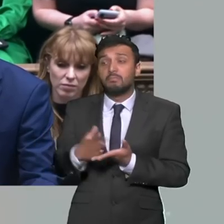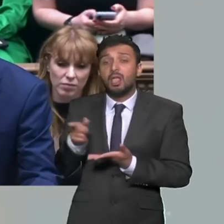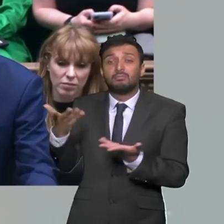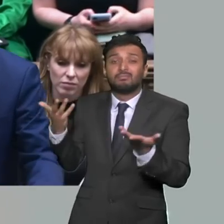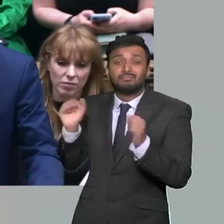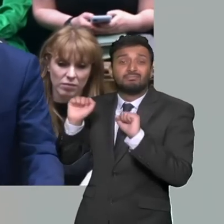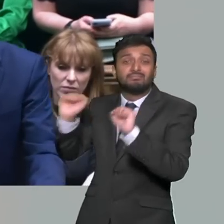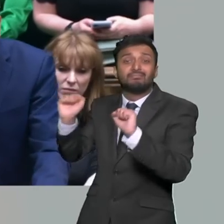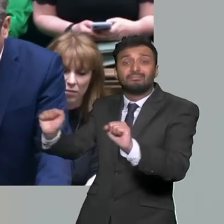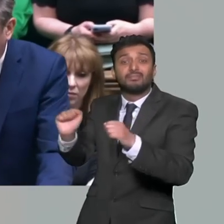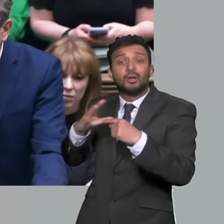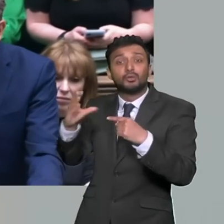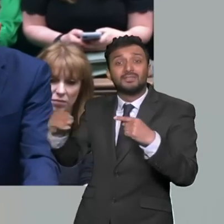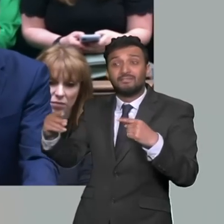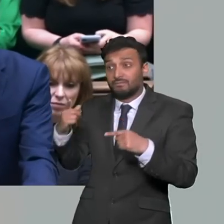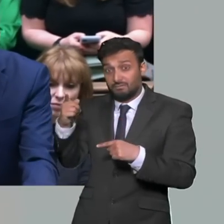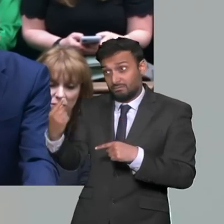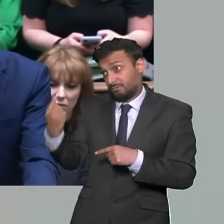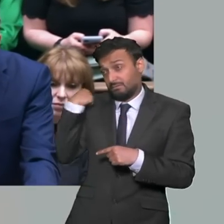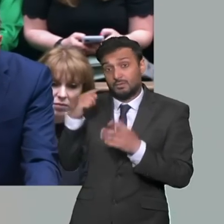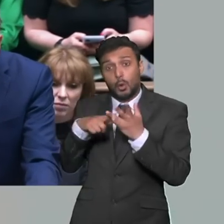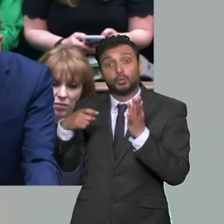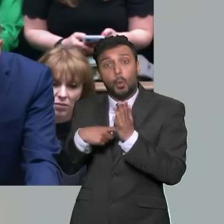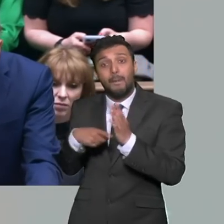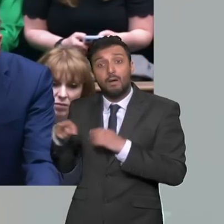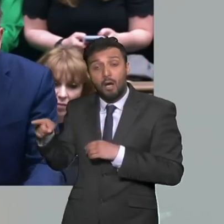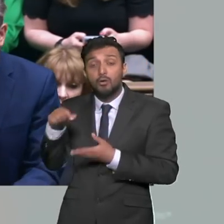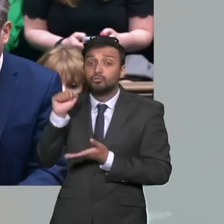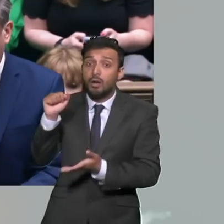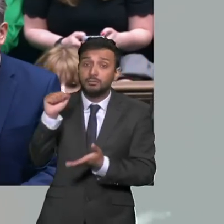a mini-Budget that has to be reread to be believed.